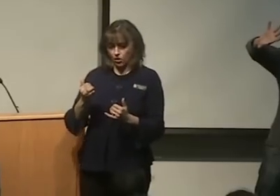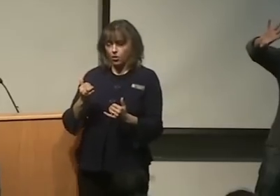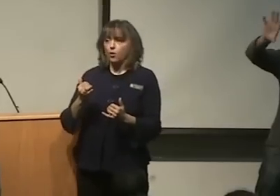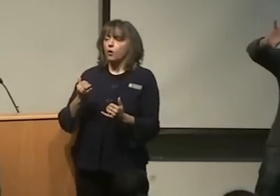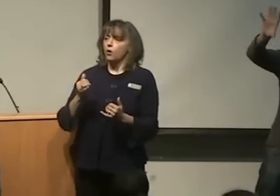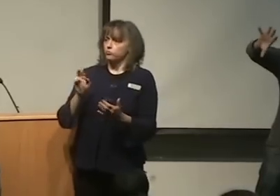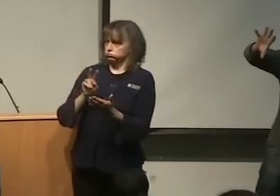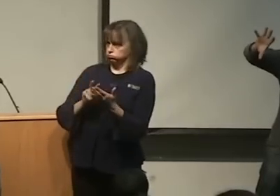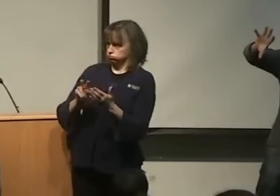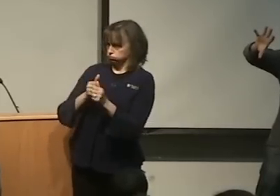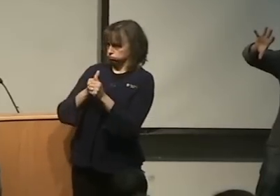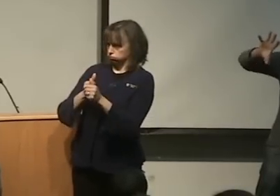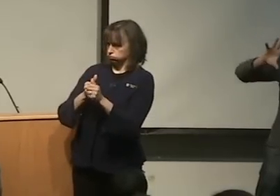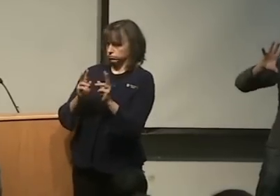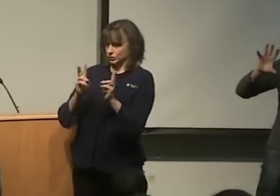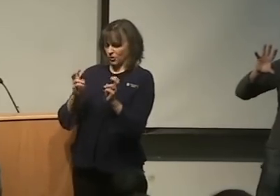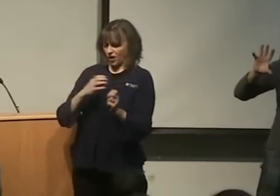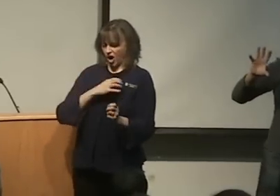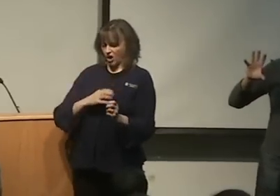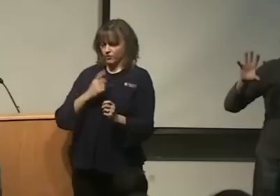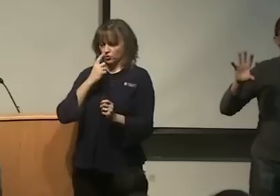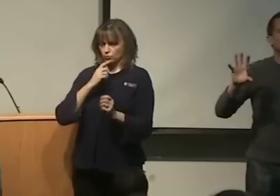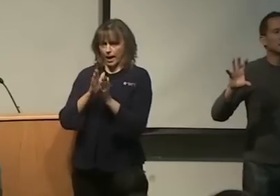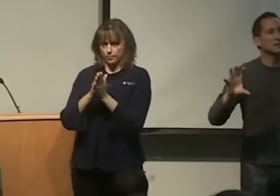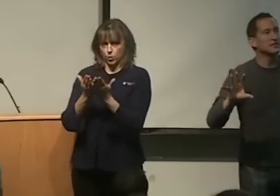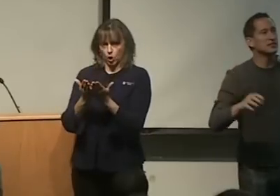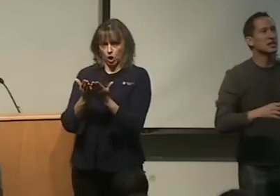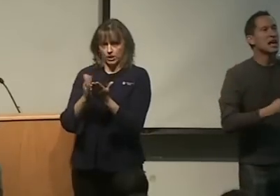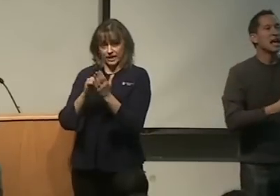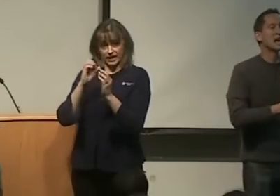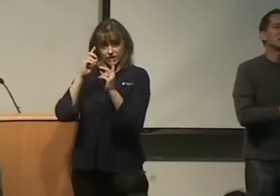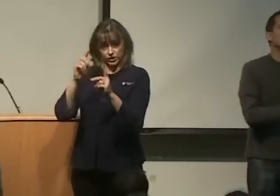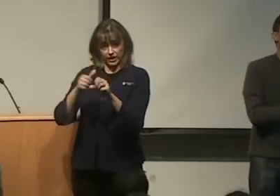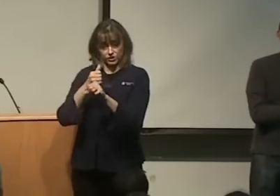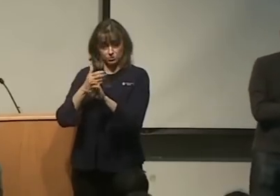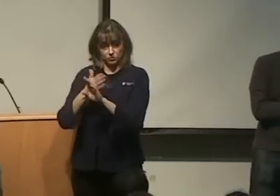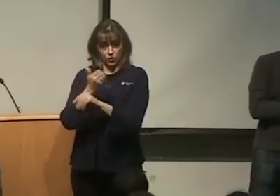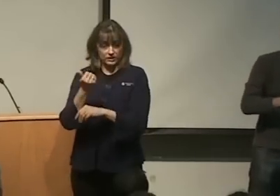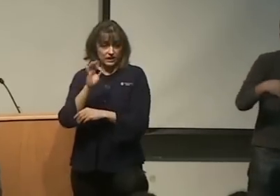that really was something that happened in the 50s, and so we've adopted this.